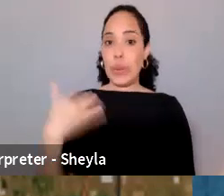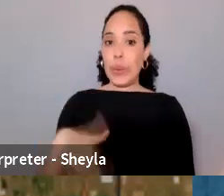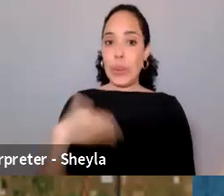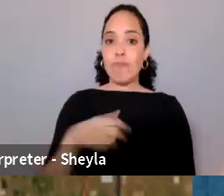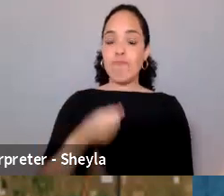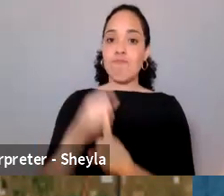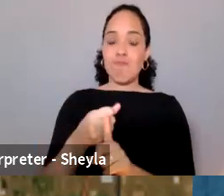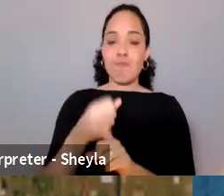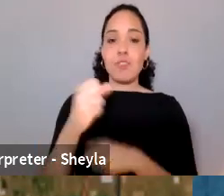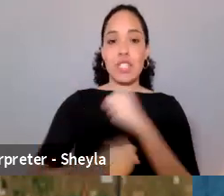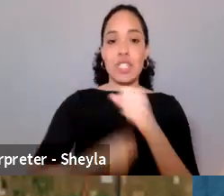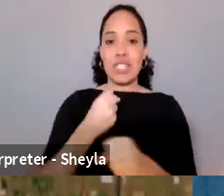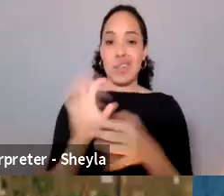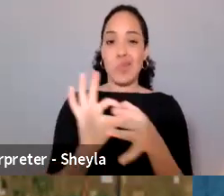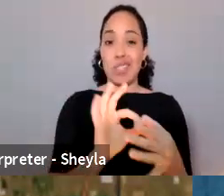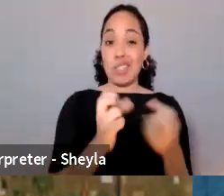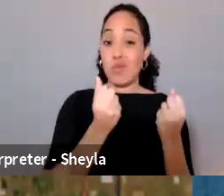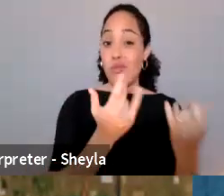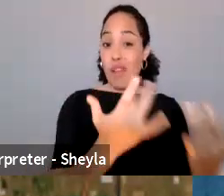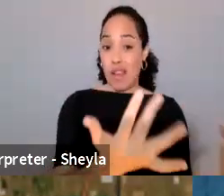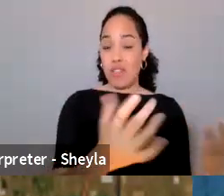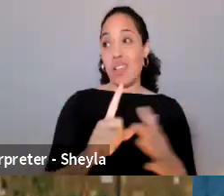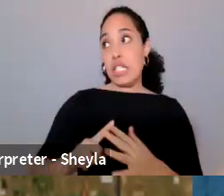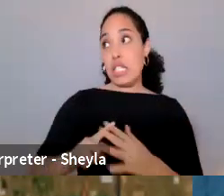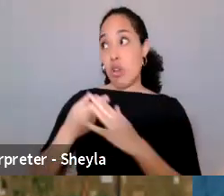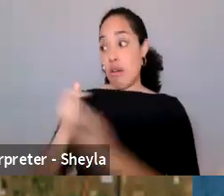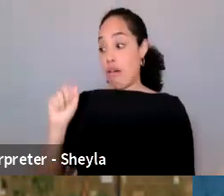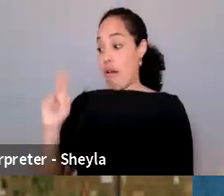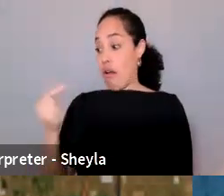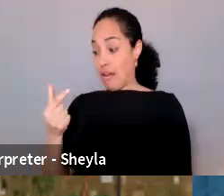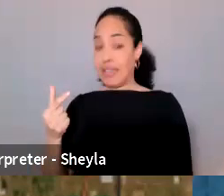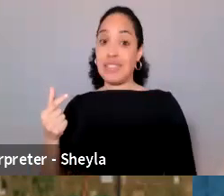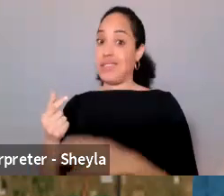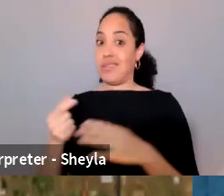for fires starting in August and going through December we had over 100 days of fires